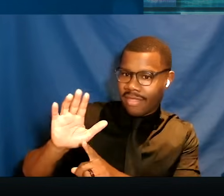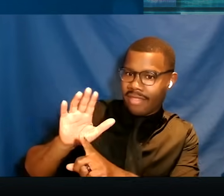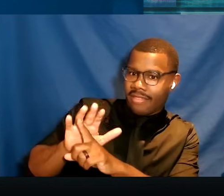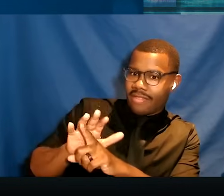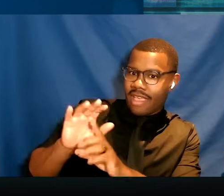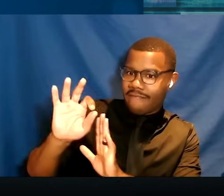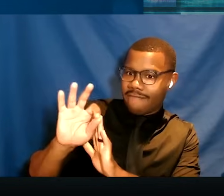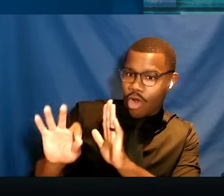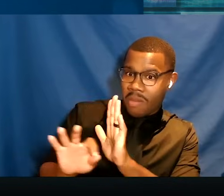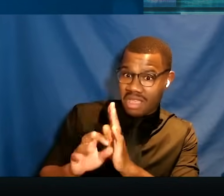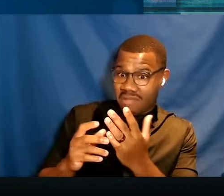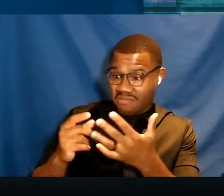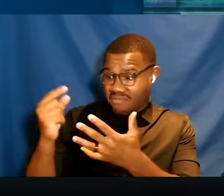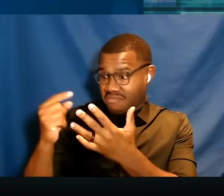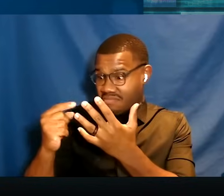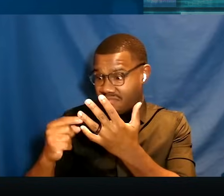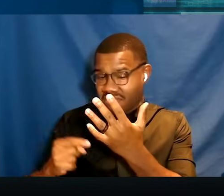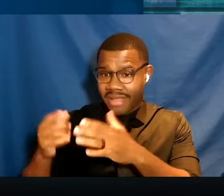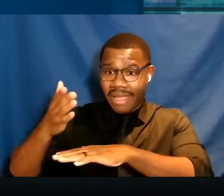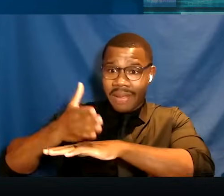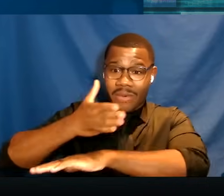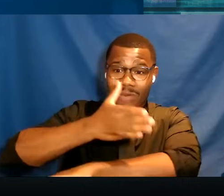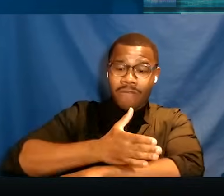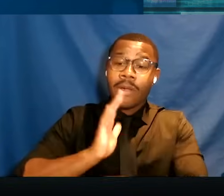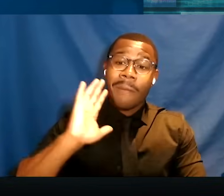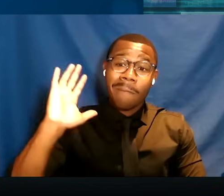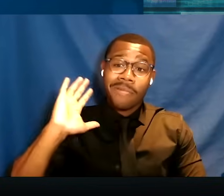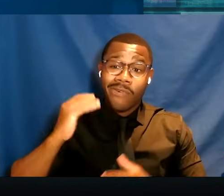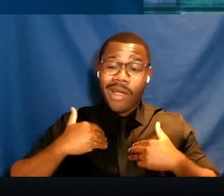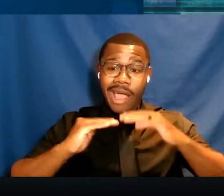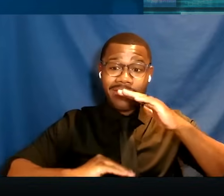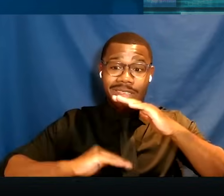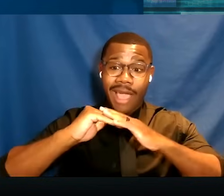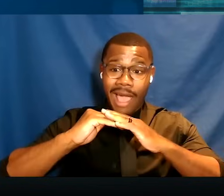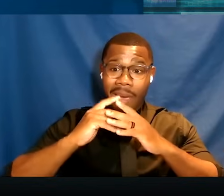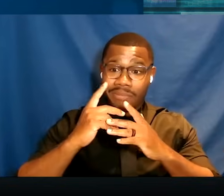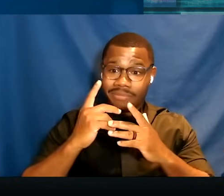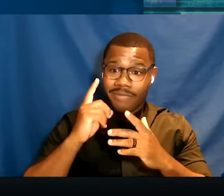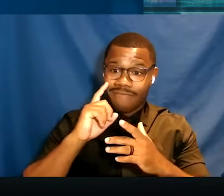So the caps that apply to your compensation, which go into the front end of the formula, have increased